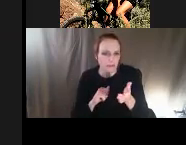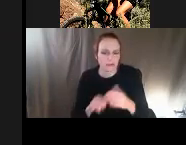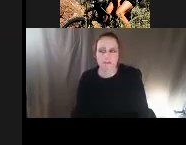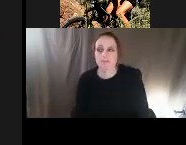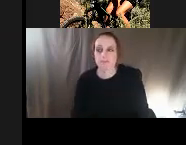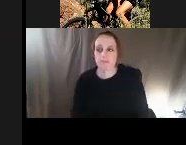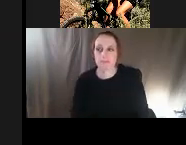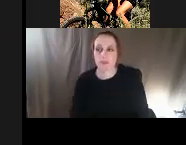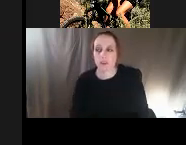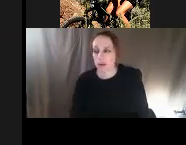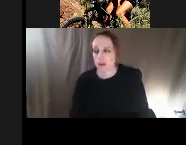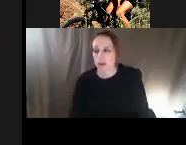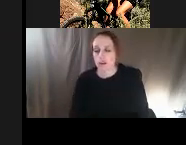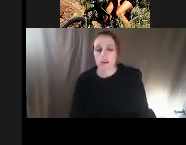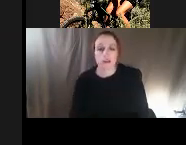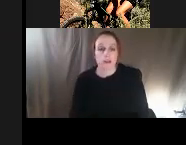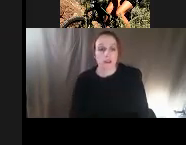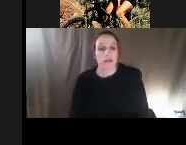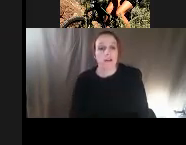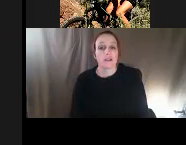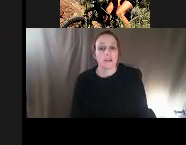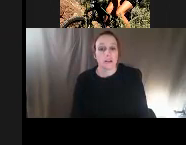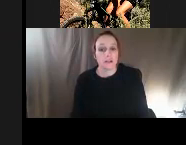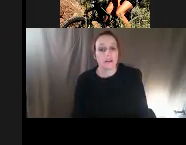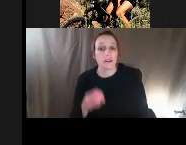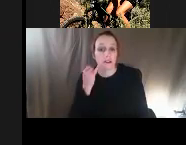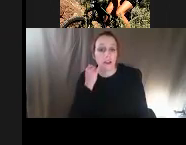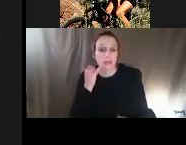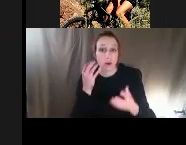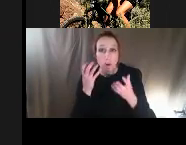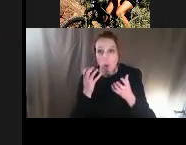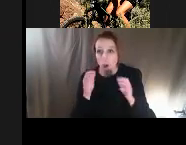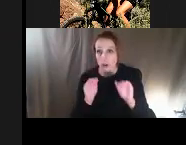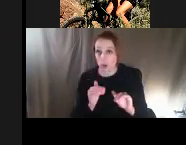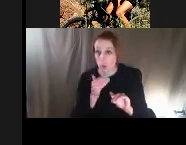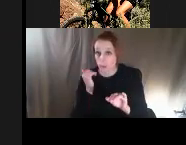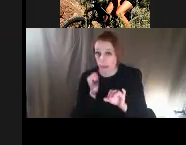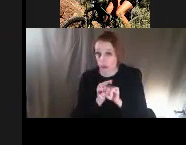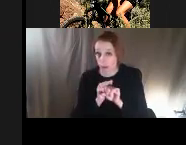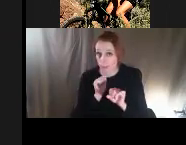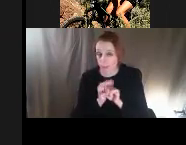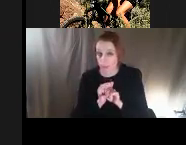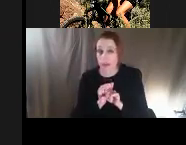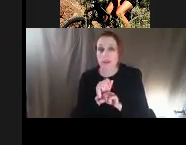If we want to do the best job we can, we have to make sure that we're able to first understand what somebody might be experiencing.